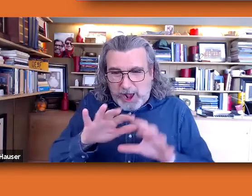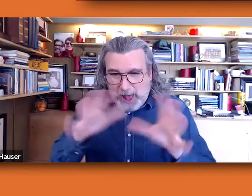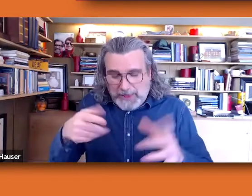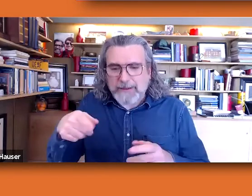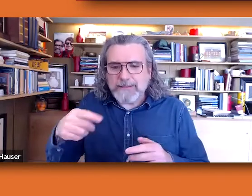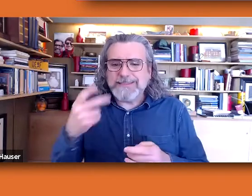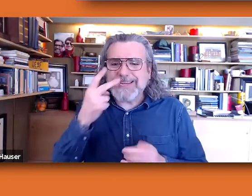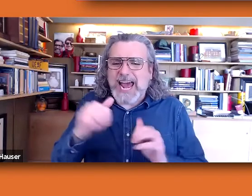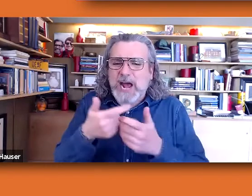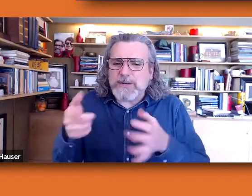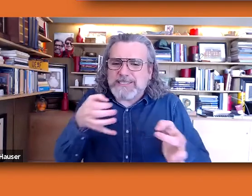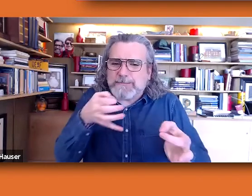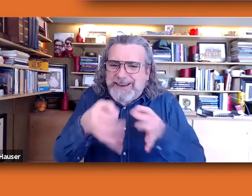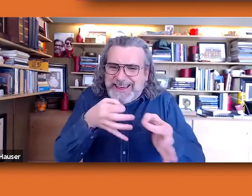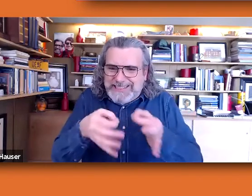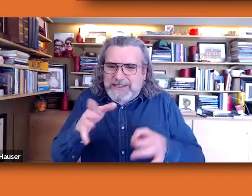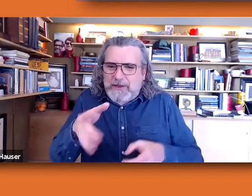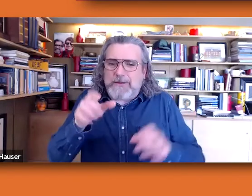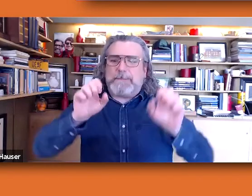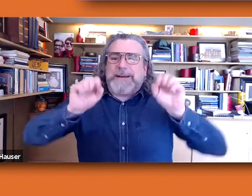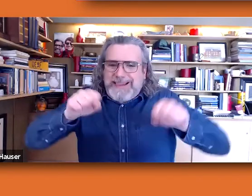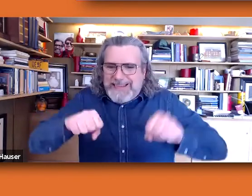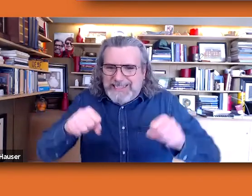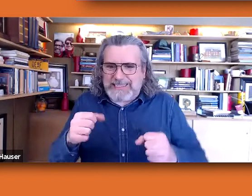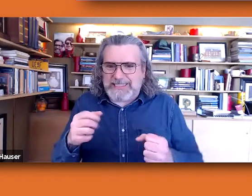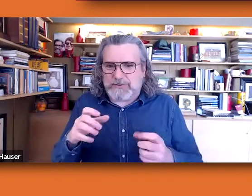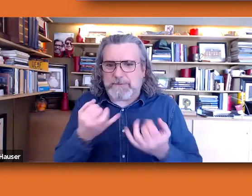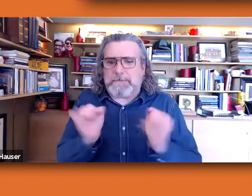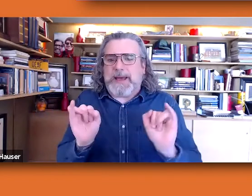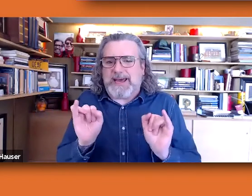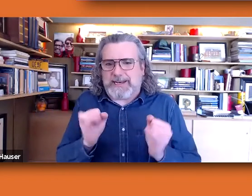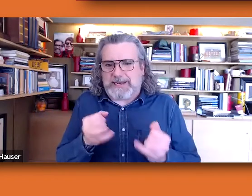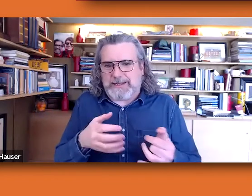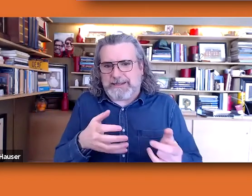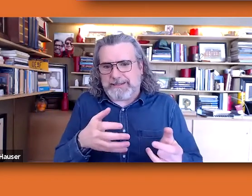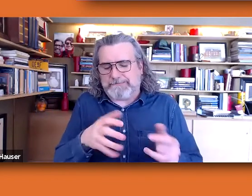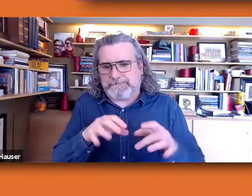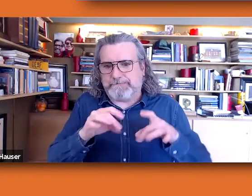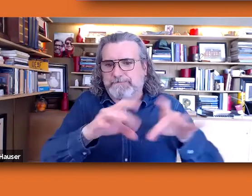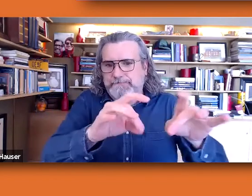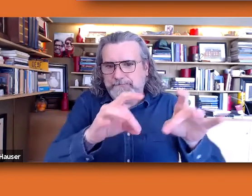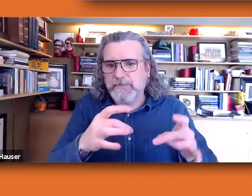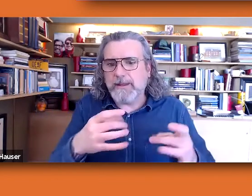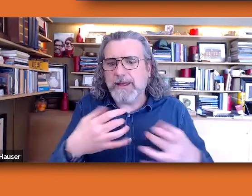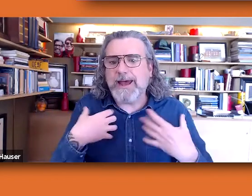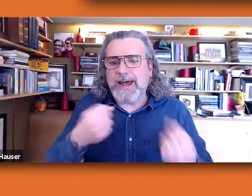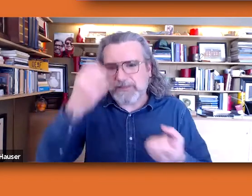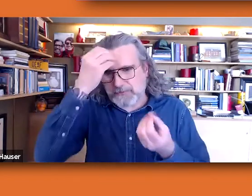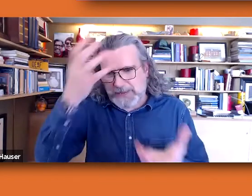all of these different factors. How do those factors align to affect how someone acquires